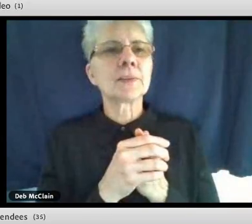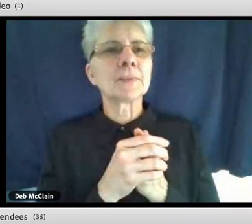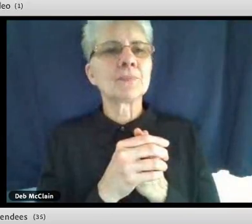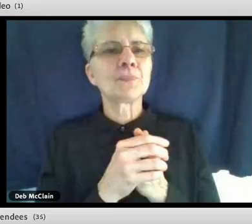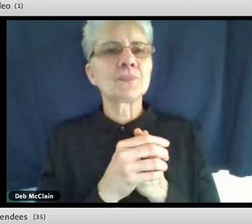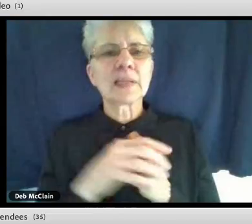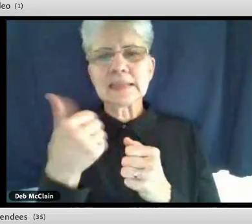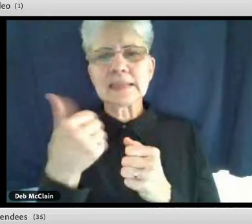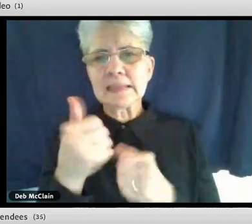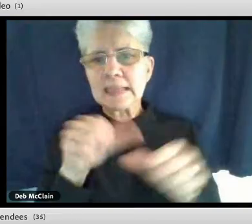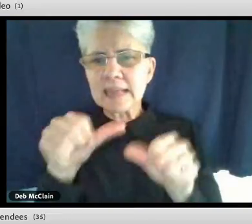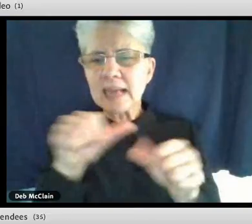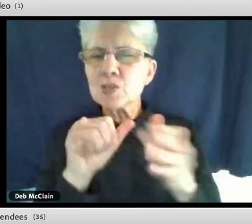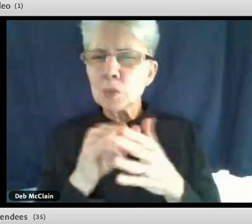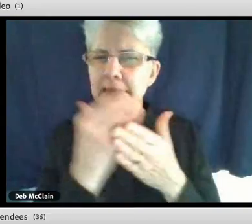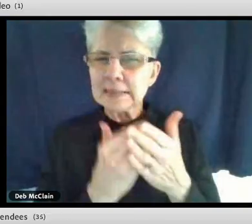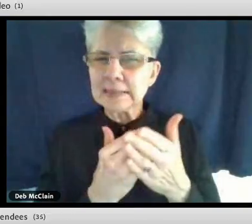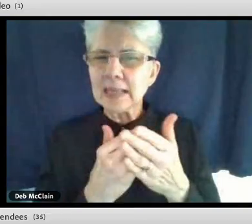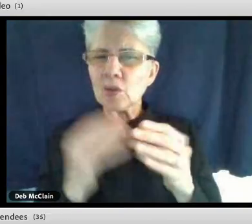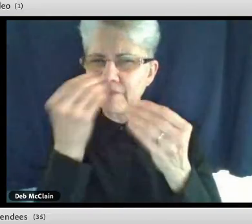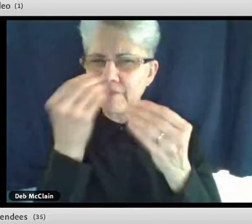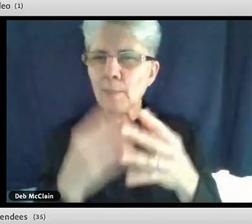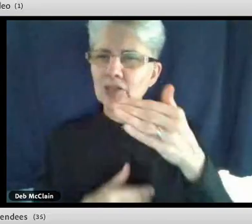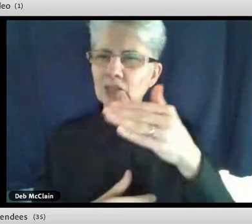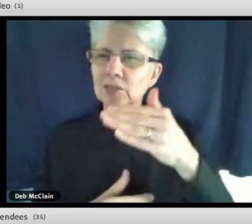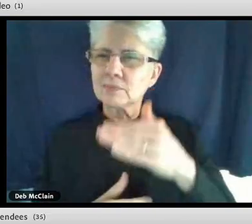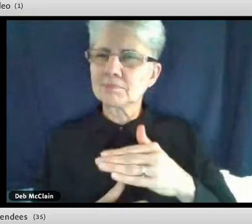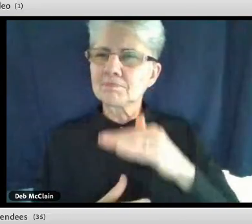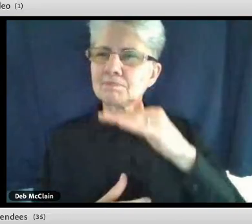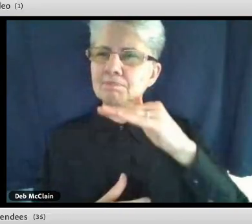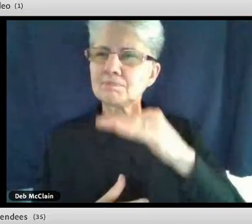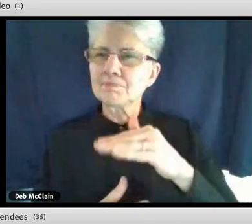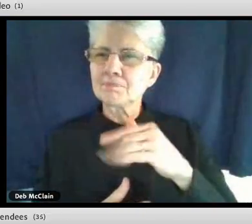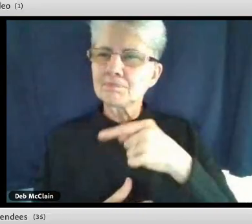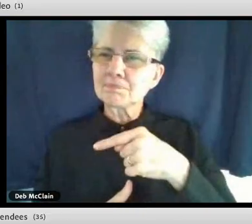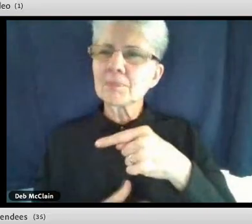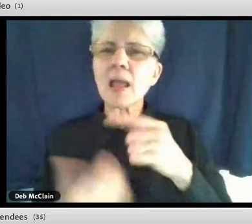learning, 10 science, so you can see there's information here.